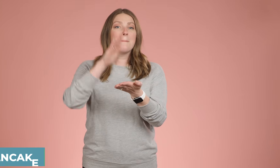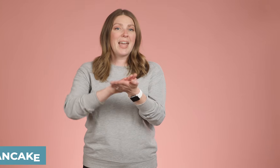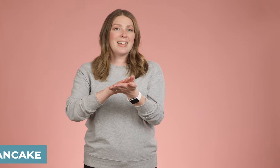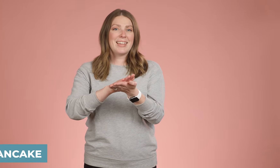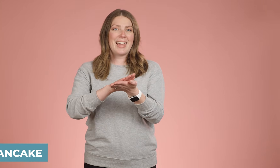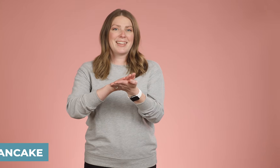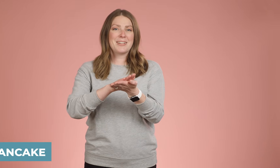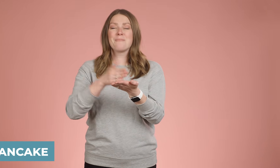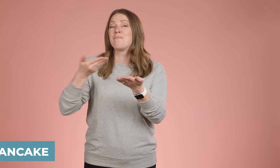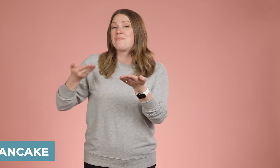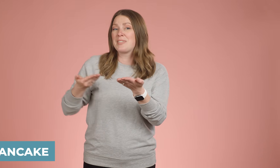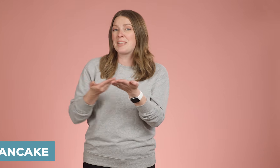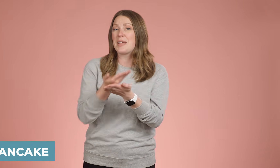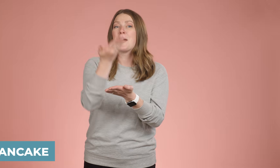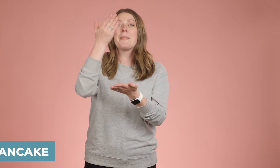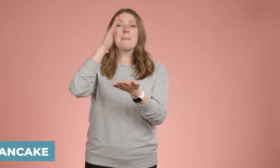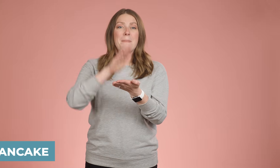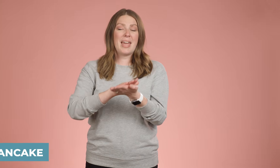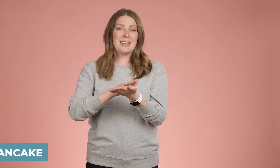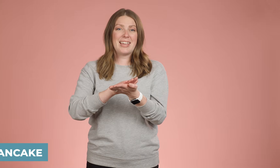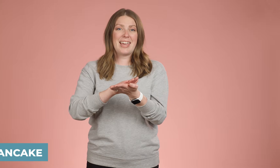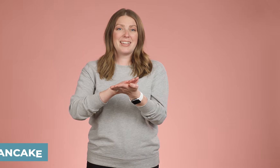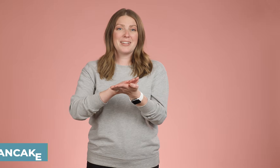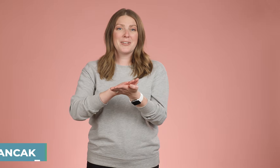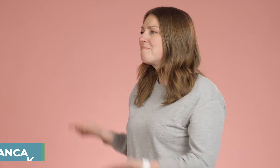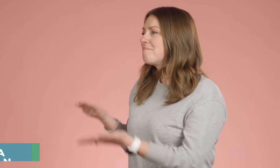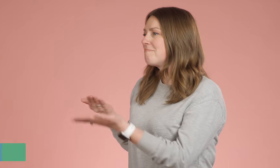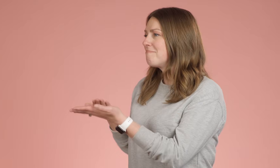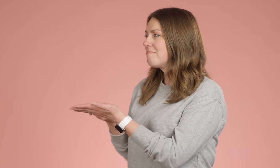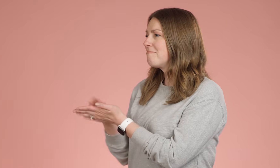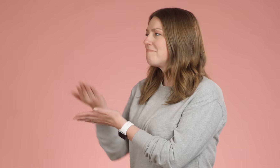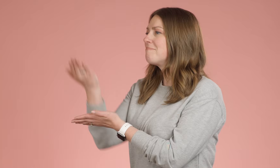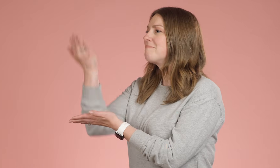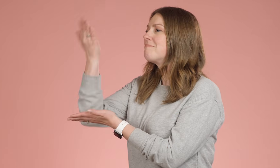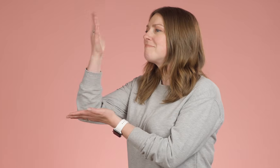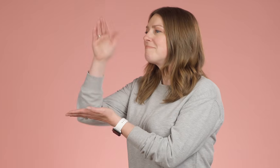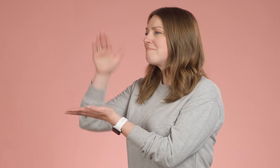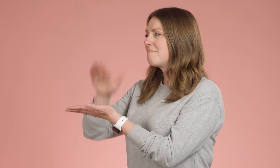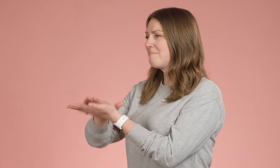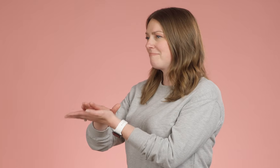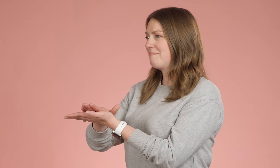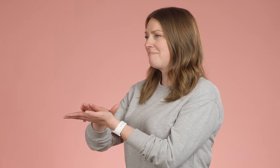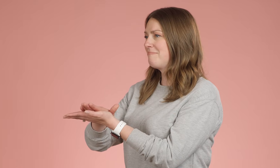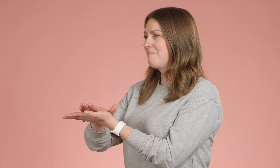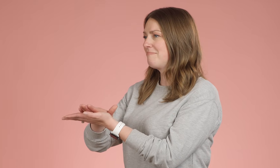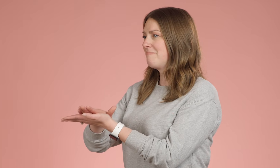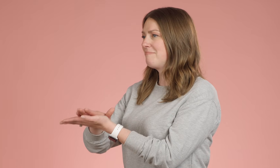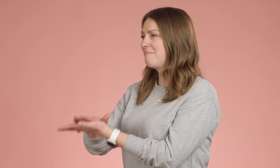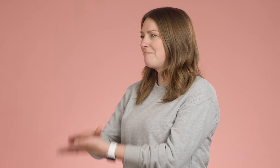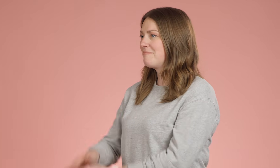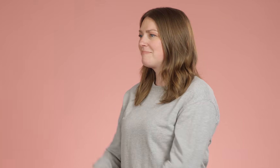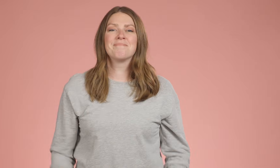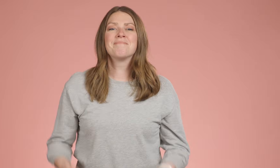Pancake. Your non-dominant hand is the griddle, and your dominant hand